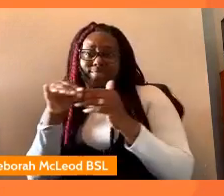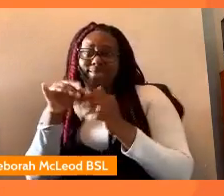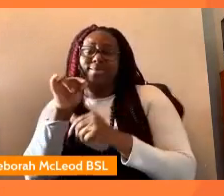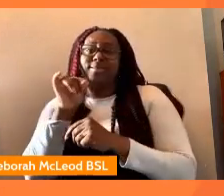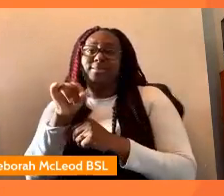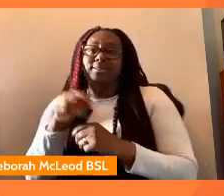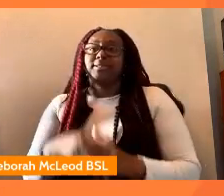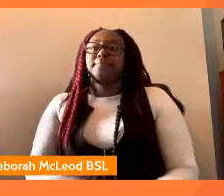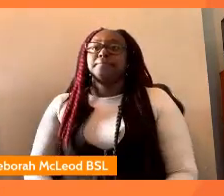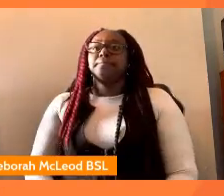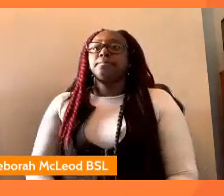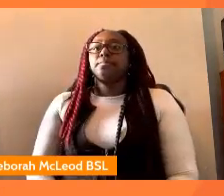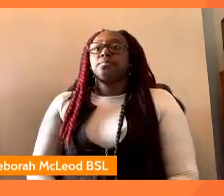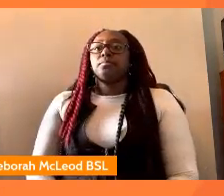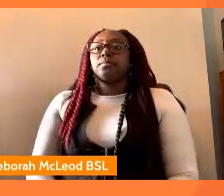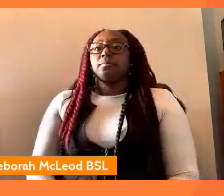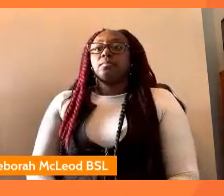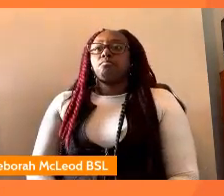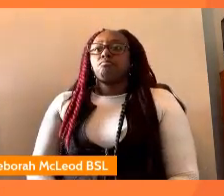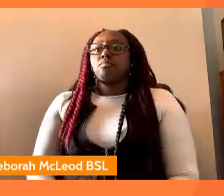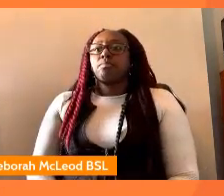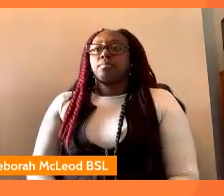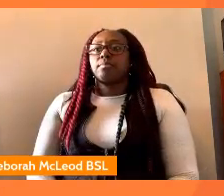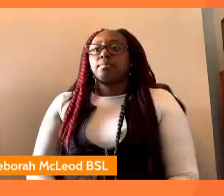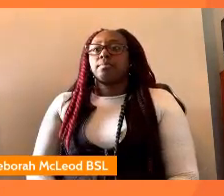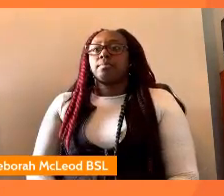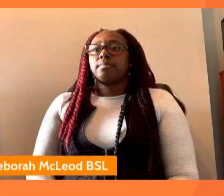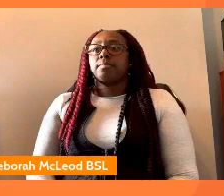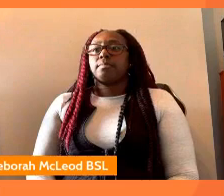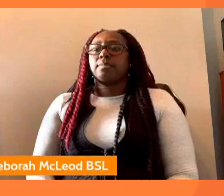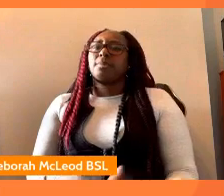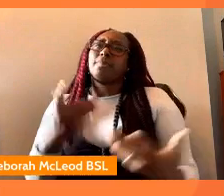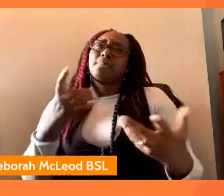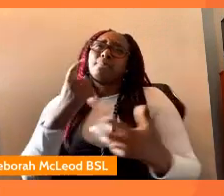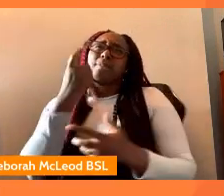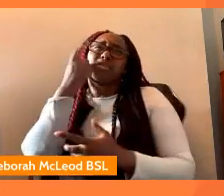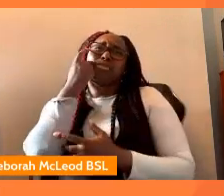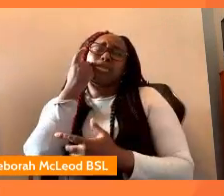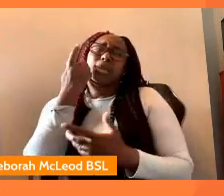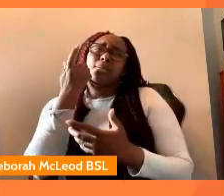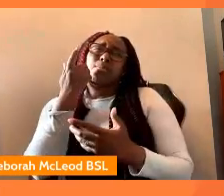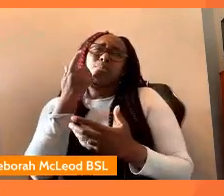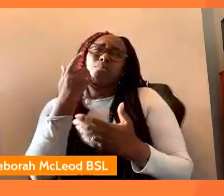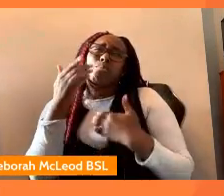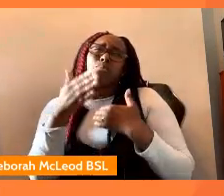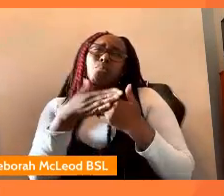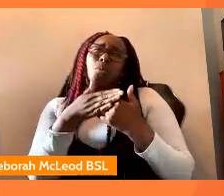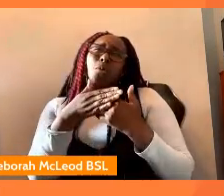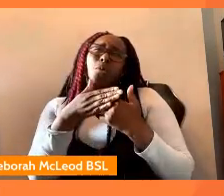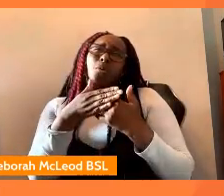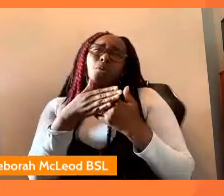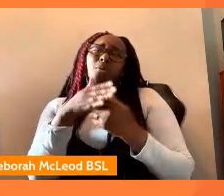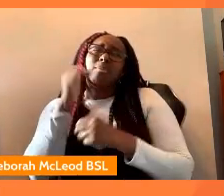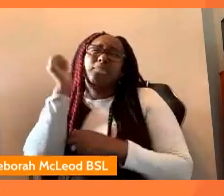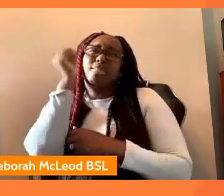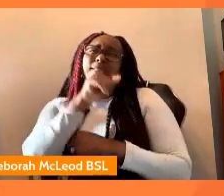I think perhaps it might make us think more cleverly about the world around us.